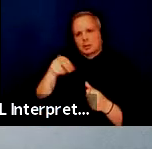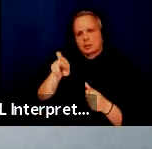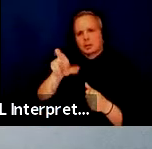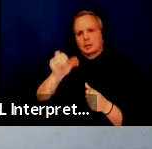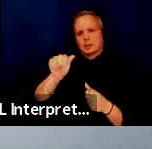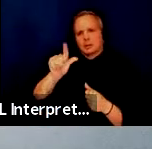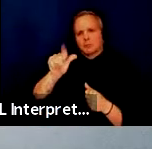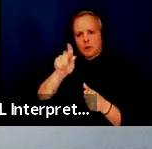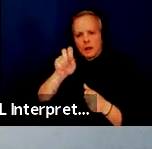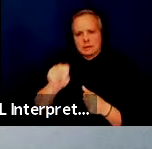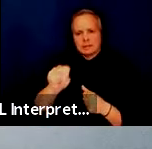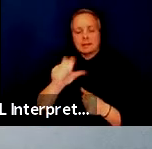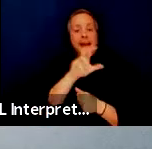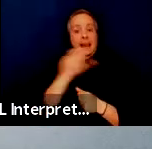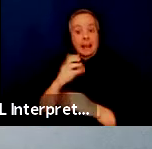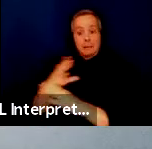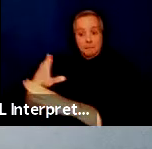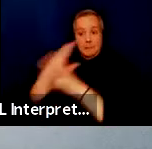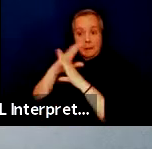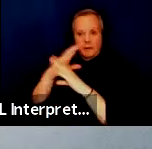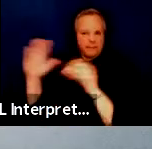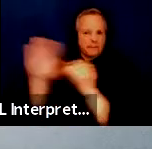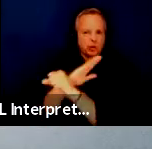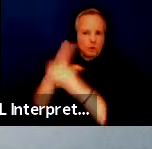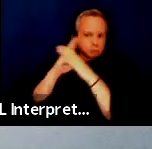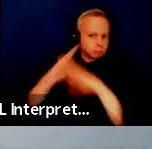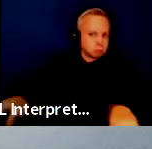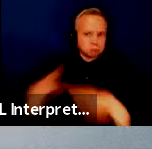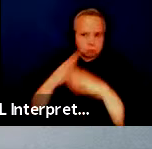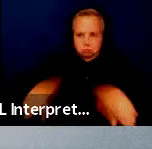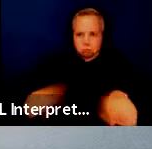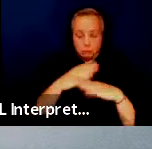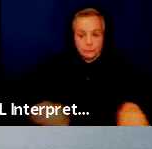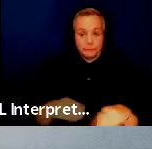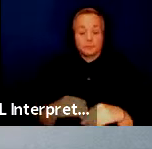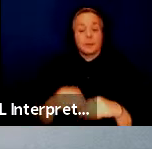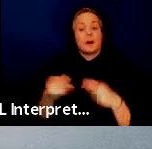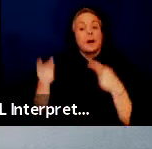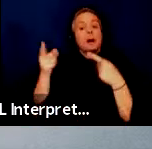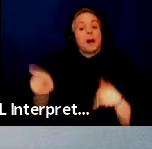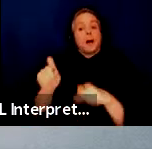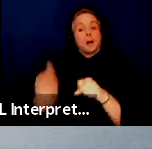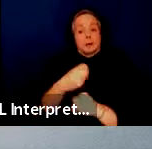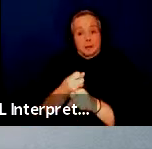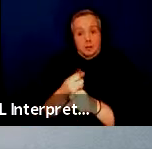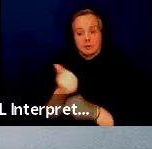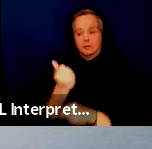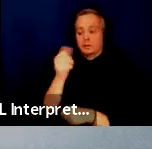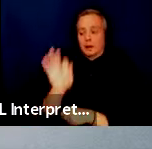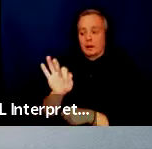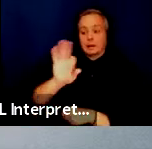FOR PERSONS WITH DISABILITIES. IN 1998, HE STARTED THE RICK